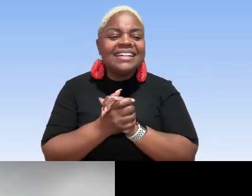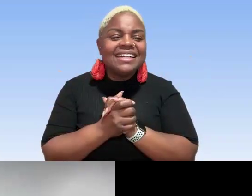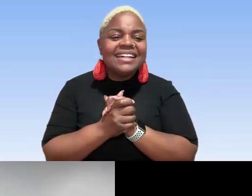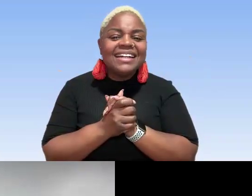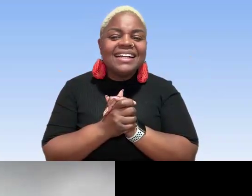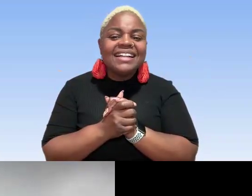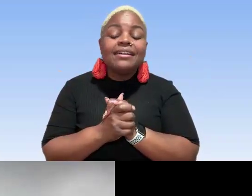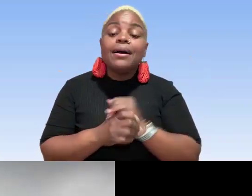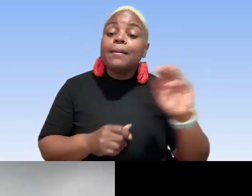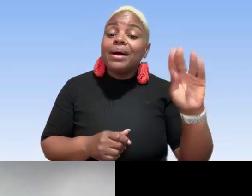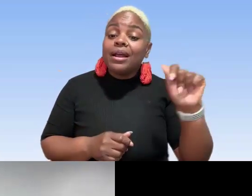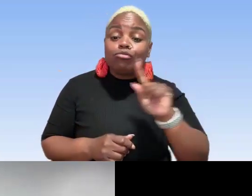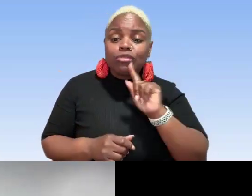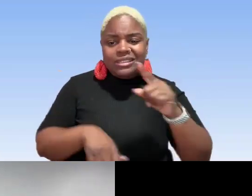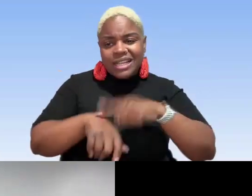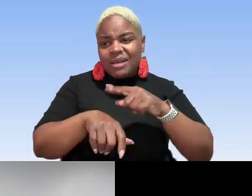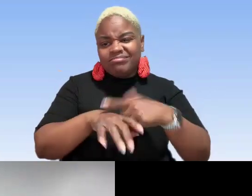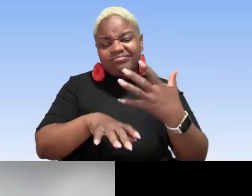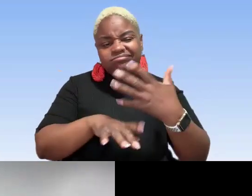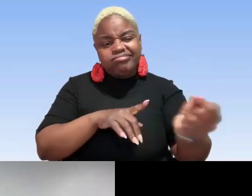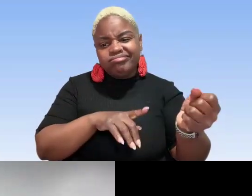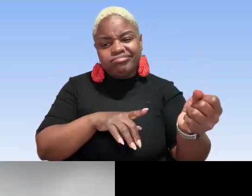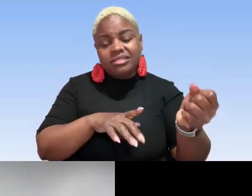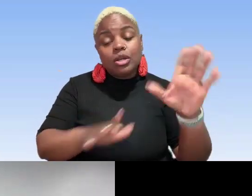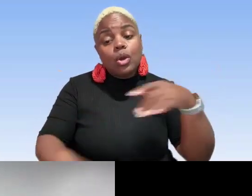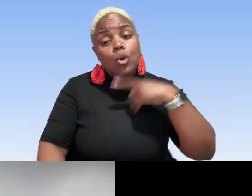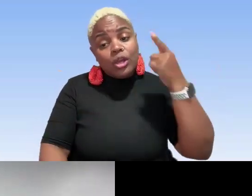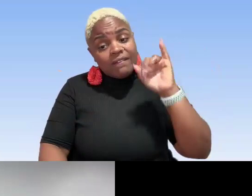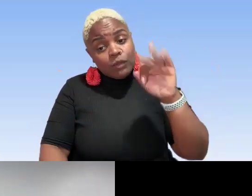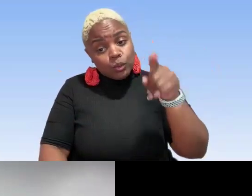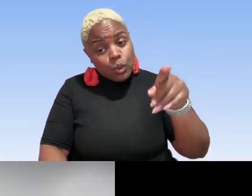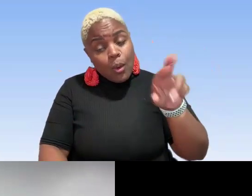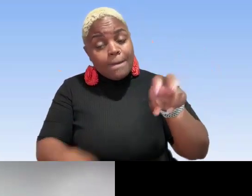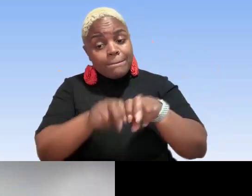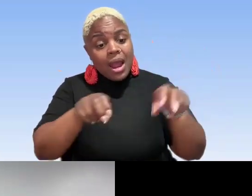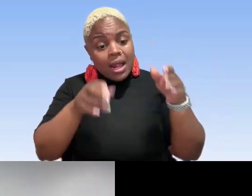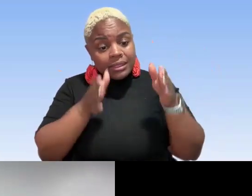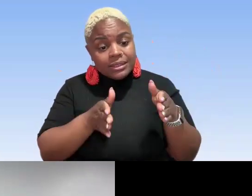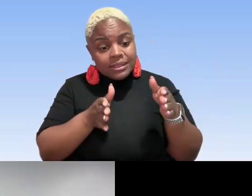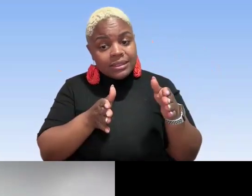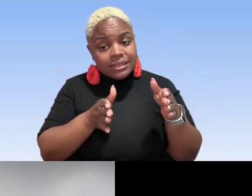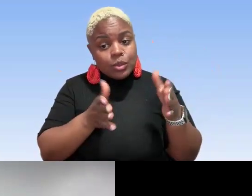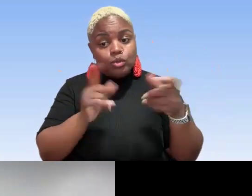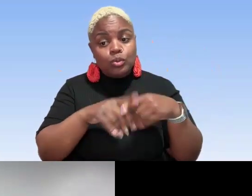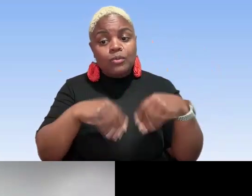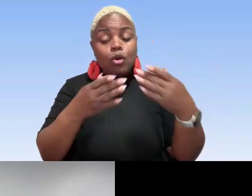running out of time, so I wonder if we, you or the panelists, wanna do a closing? And unfortunately, we'll have to get